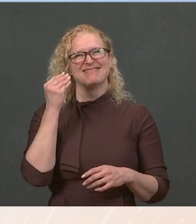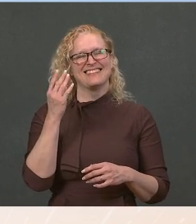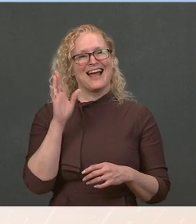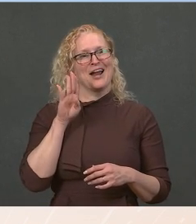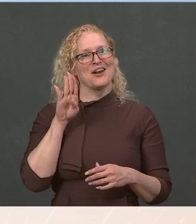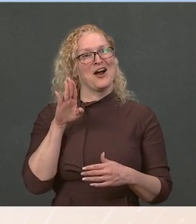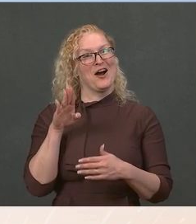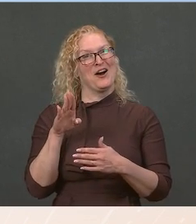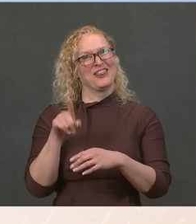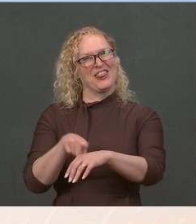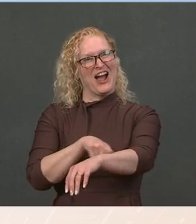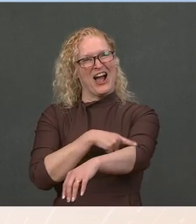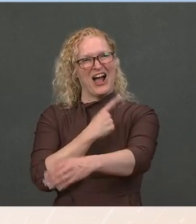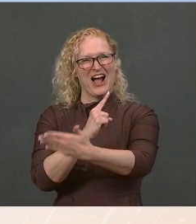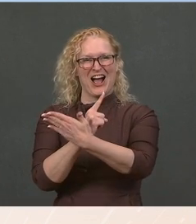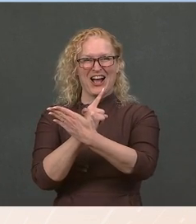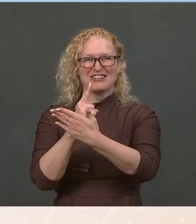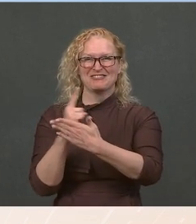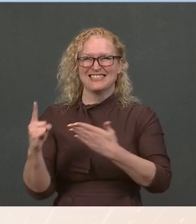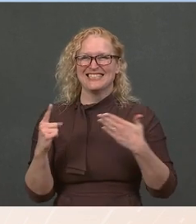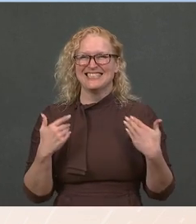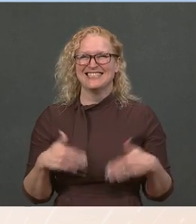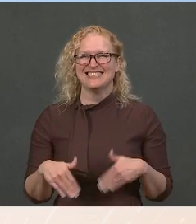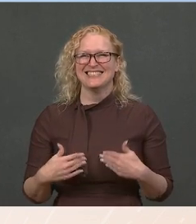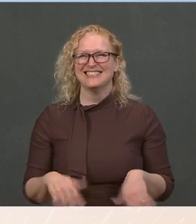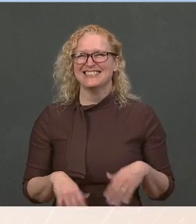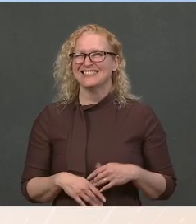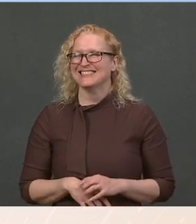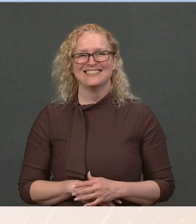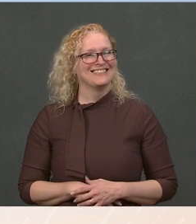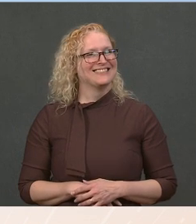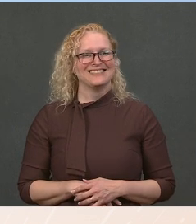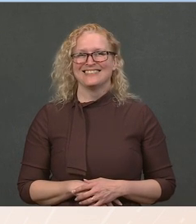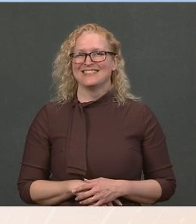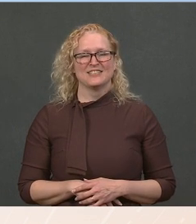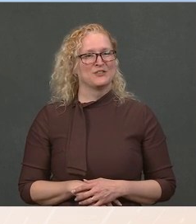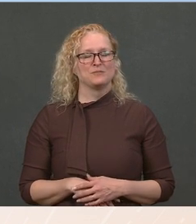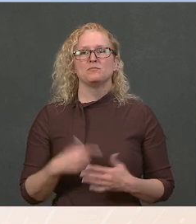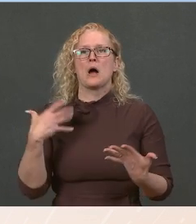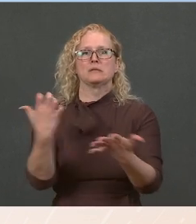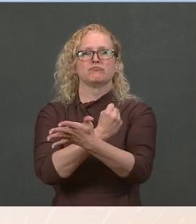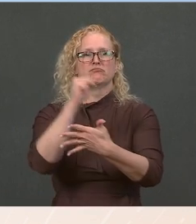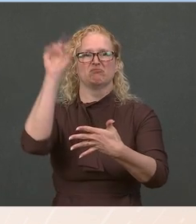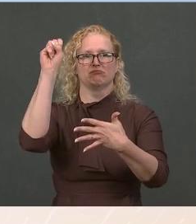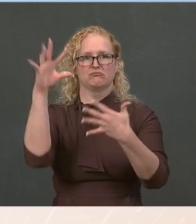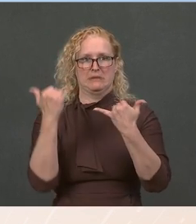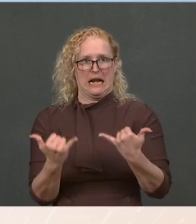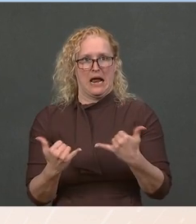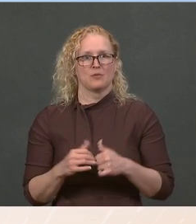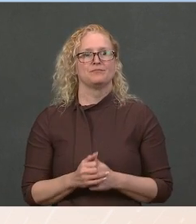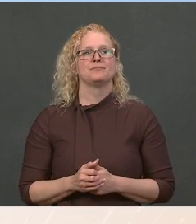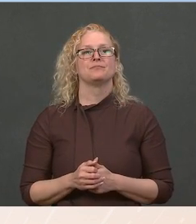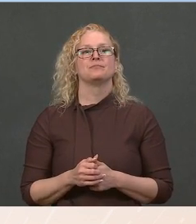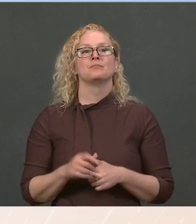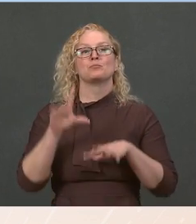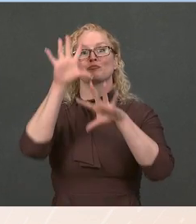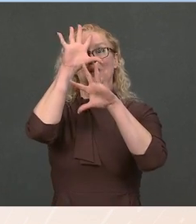Okay, I got a couple toppers for all. So, President Biden's economic plan is working. And thanks to his Rescue Plan